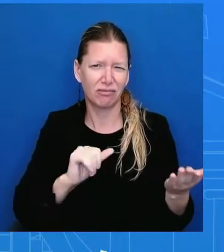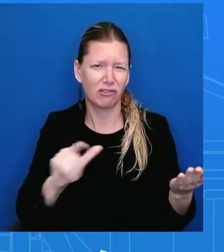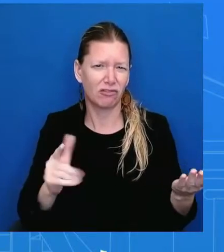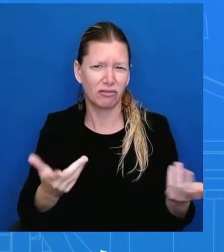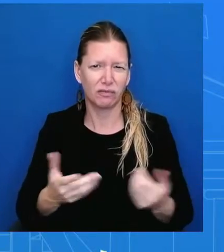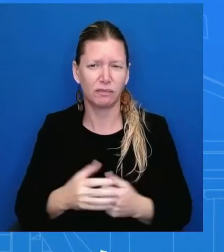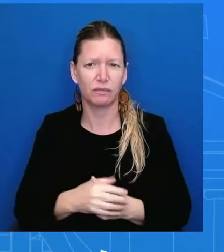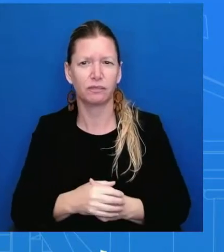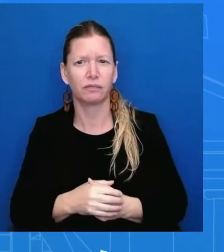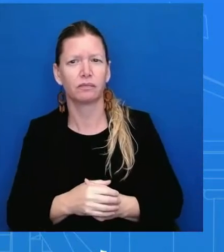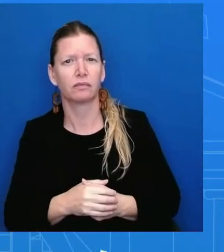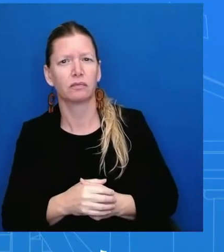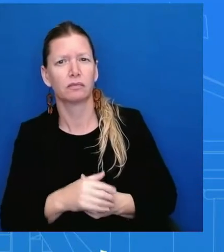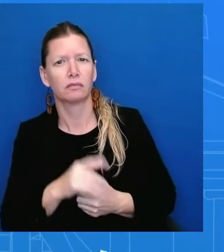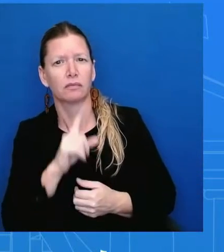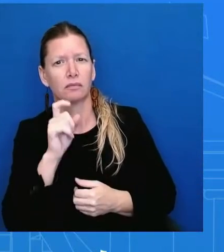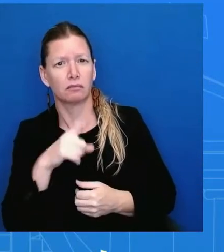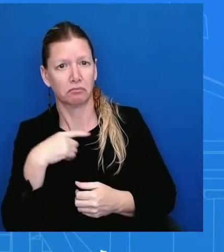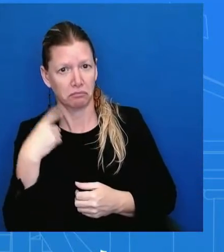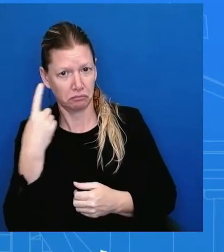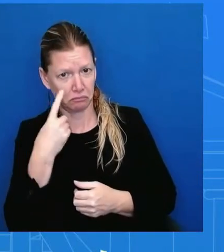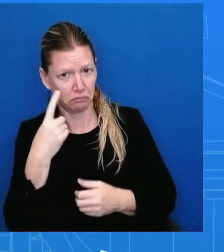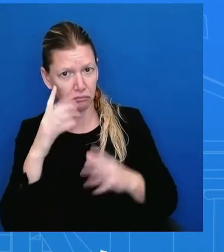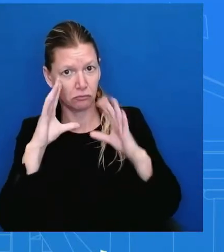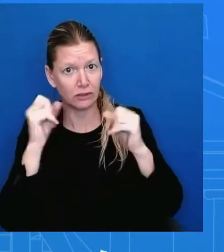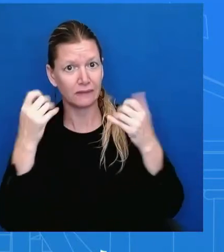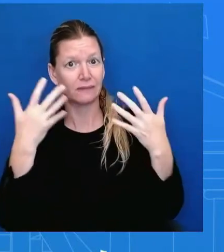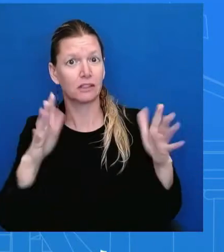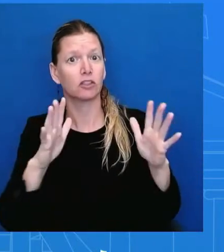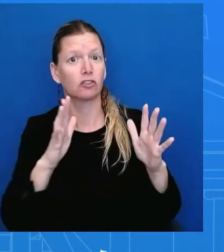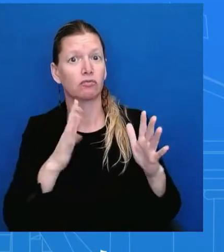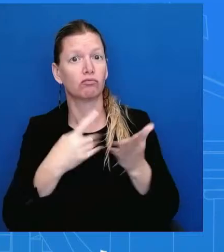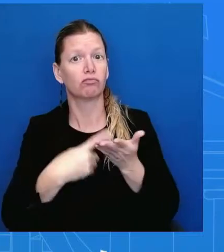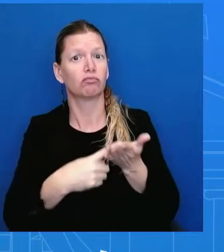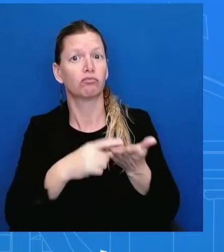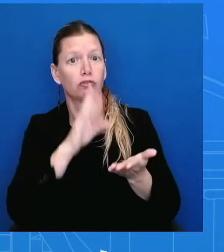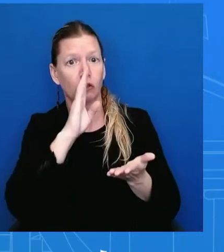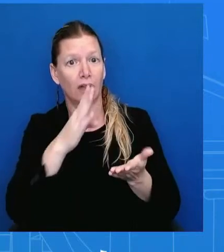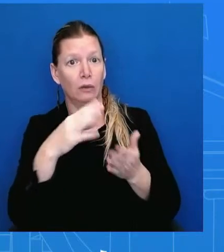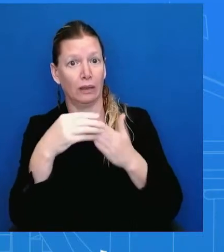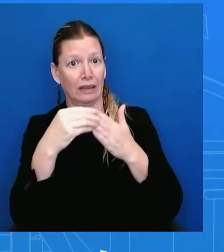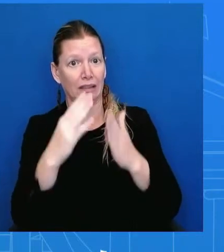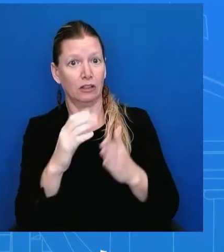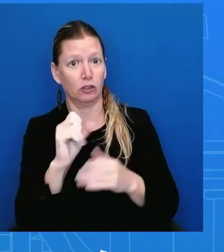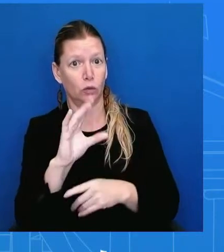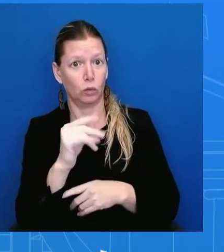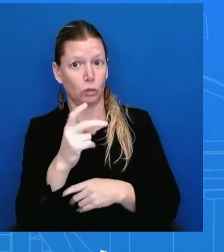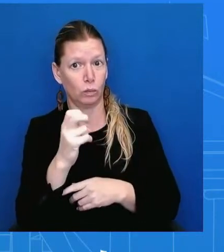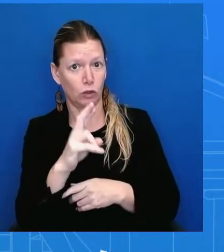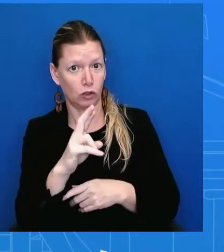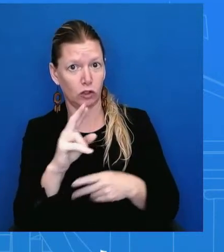with Leader Schumer and Minority Leader Jeffries -- Ms. Jean-Pierre: Yeah, we shared -- we shared that -- The Press: -- in the last 24 hours and whether the president -- Ms. Jean-Pierre: I think the president -- we -- The Press: -- believes he has their support?